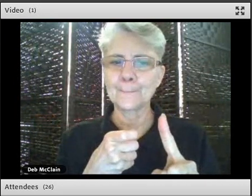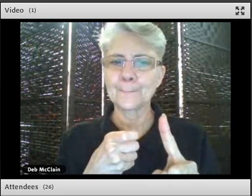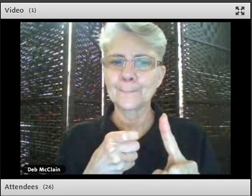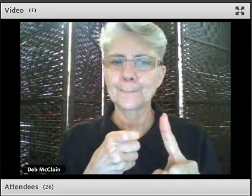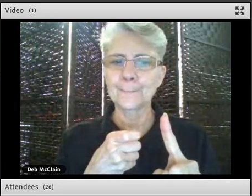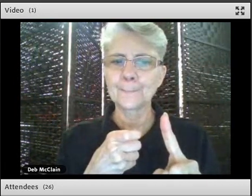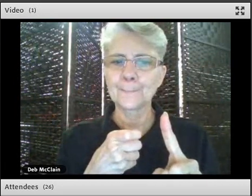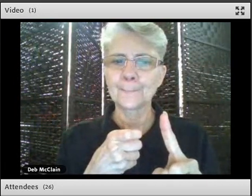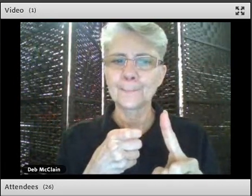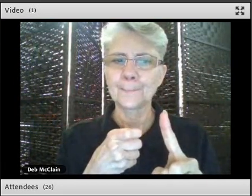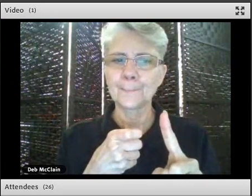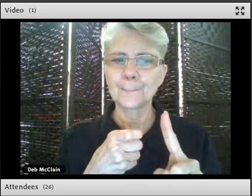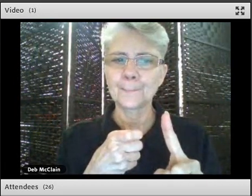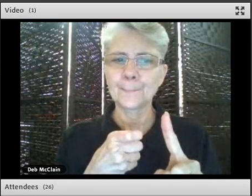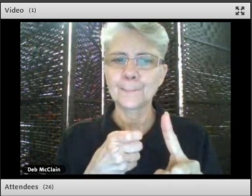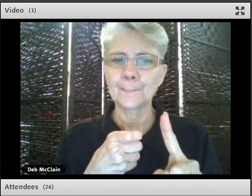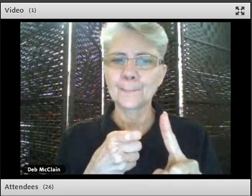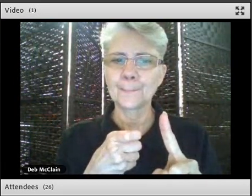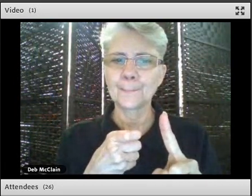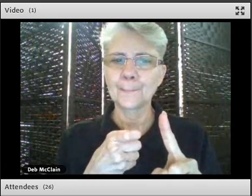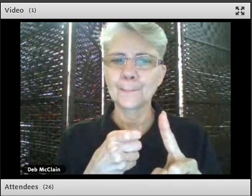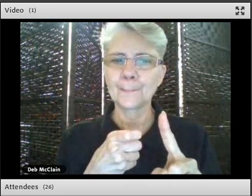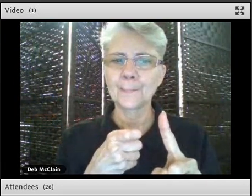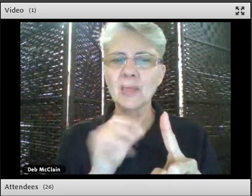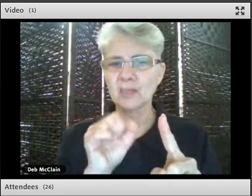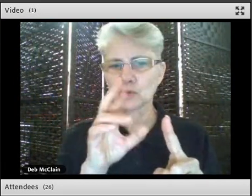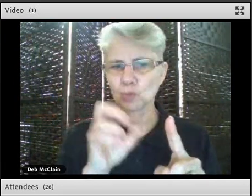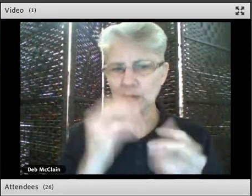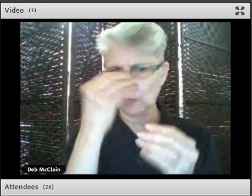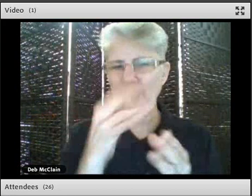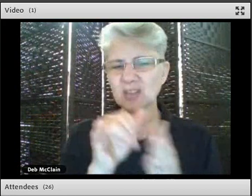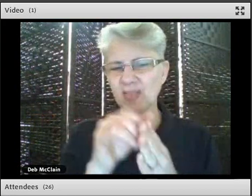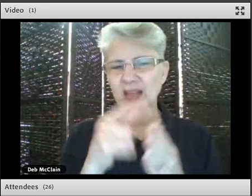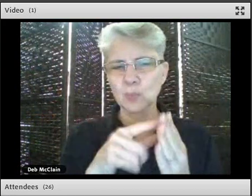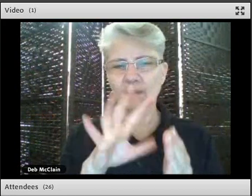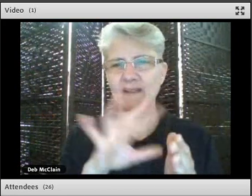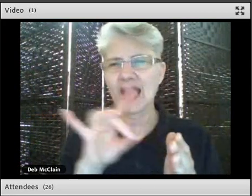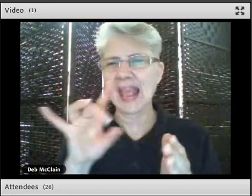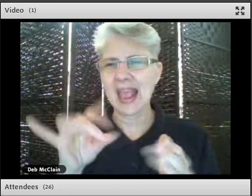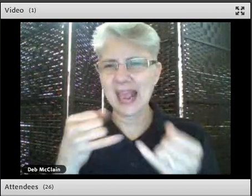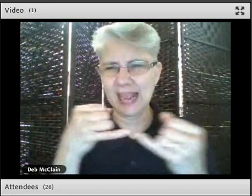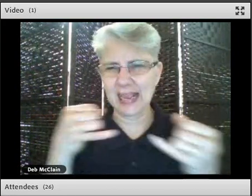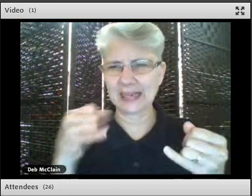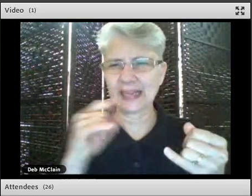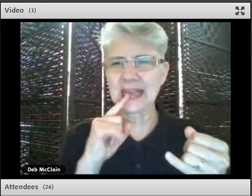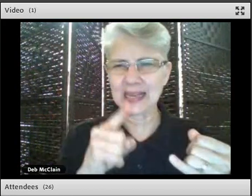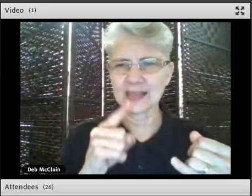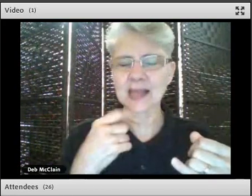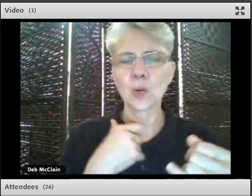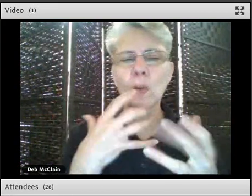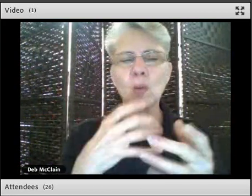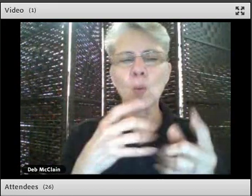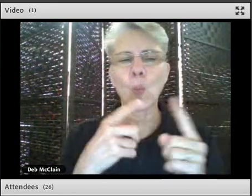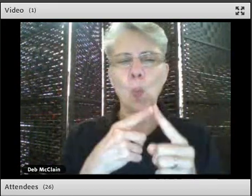So, that's what 588 means. And we want to go to this parsed type of data as much as possible